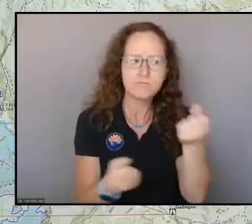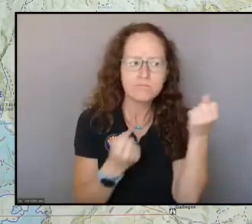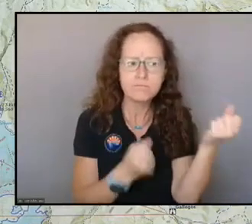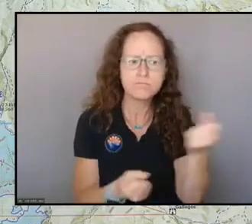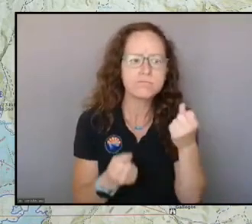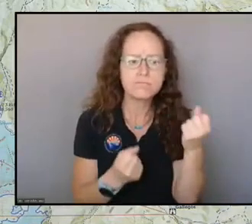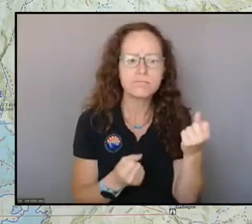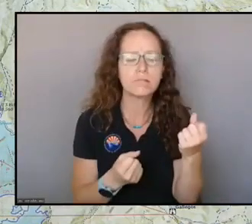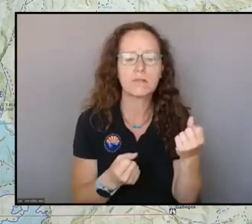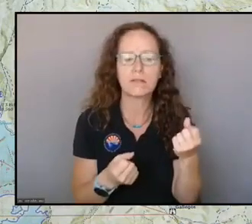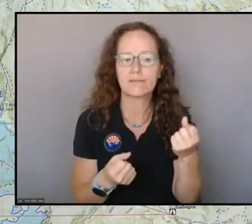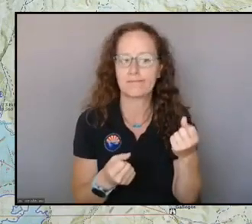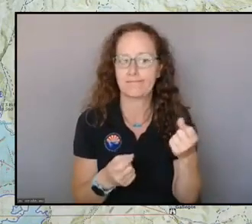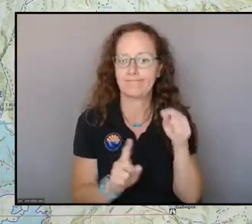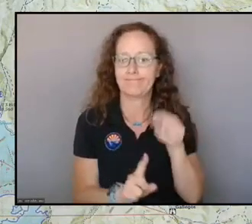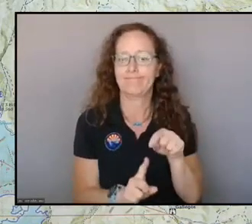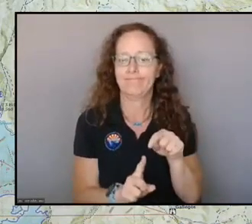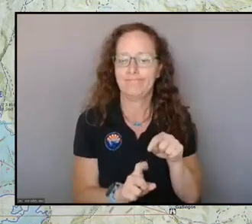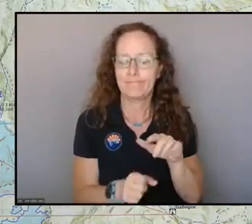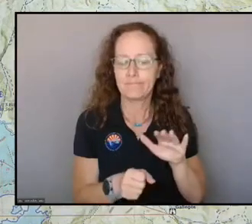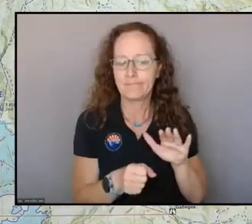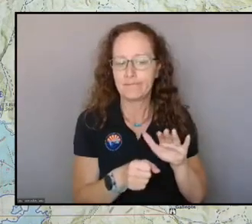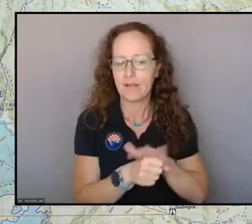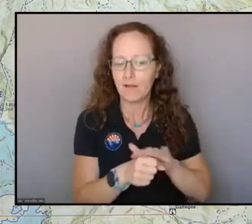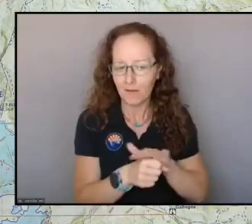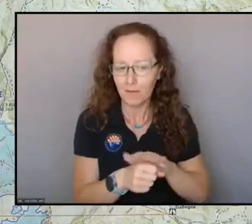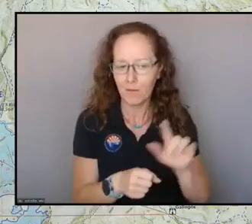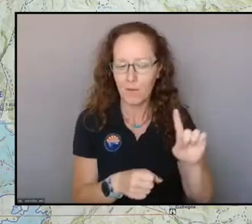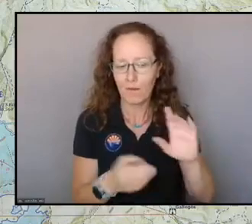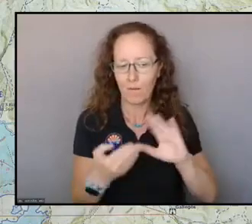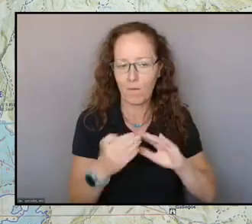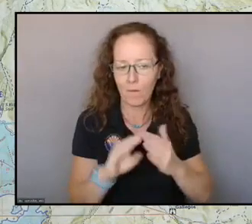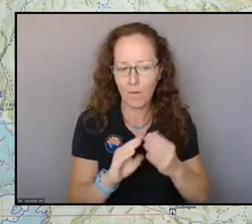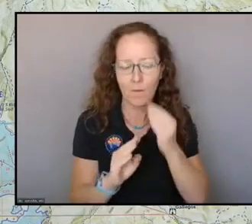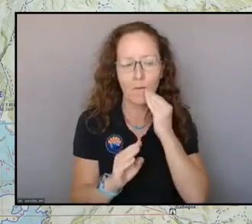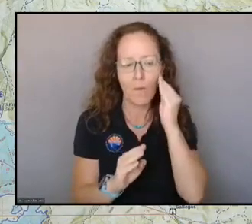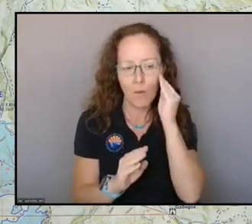ENGINES DRIVING AROUND NEAR THE POPULATED AREAS ARE, WHERE THE VALUES AND HOMES ARE, AND MAKING SURE NONE OF